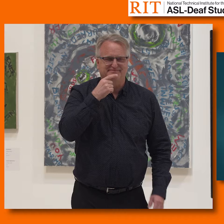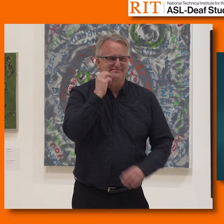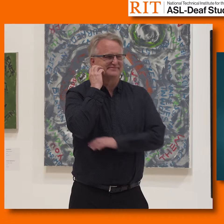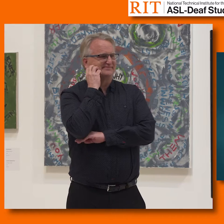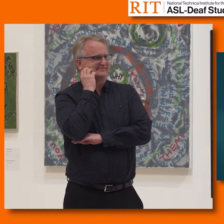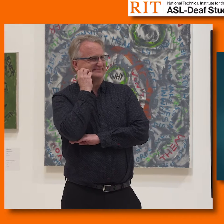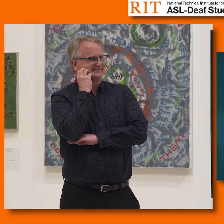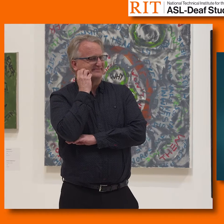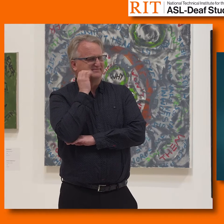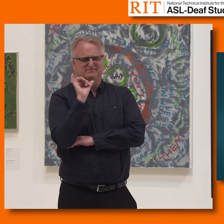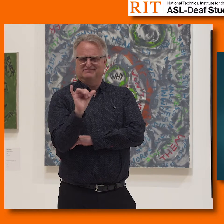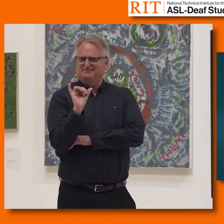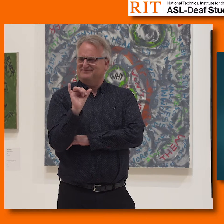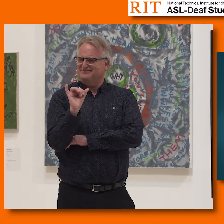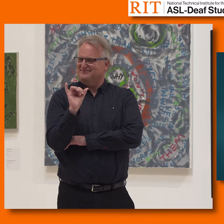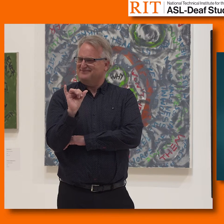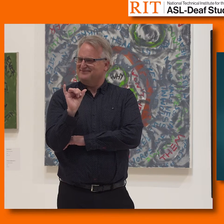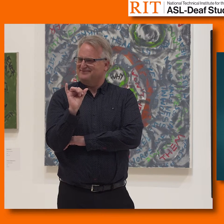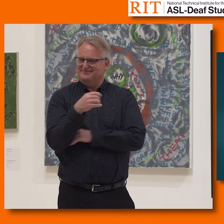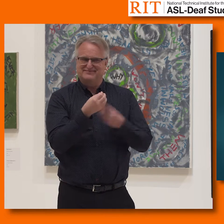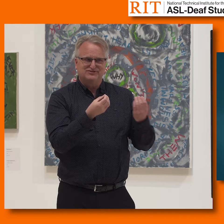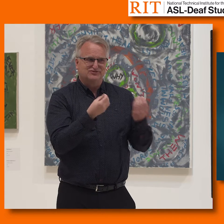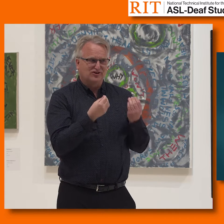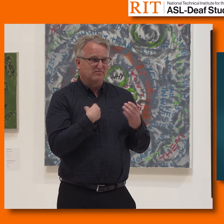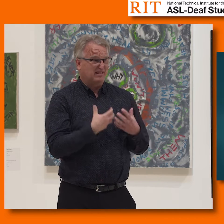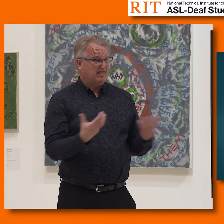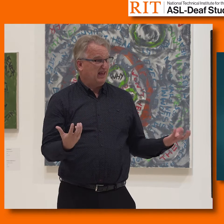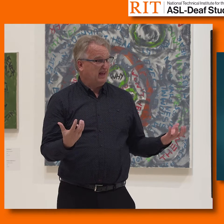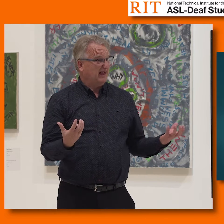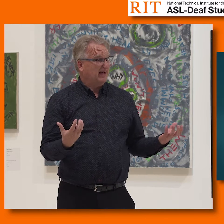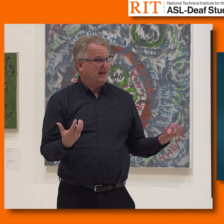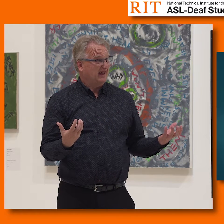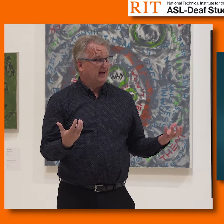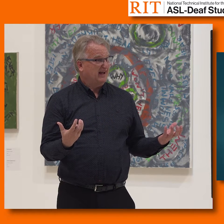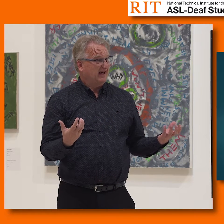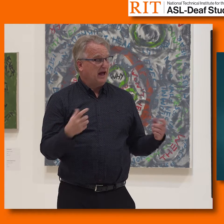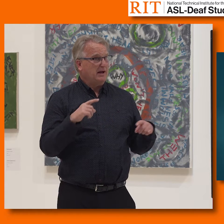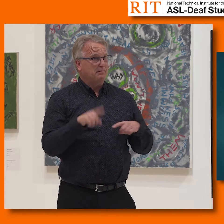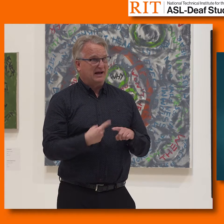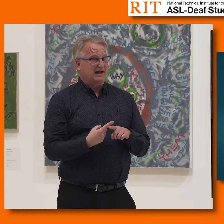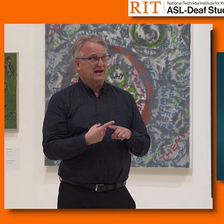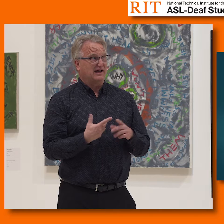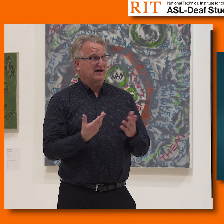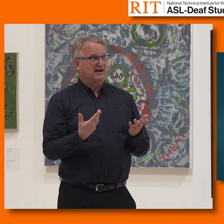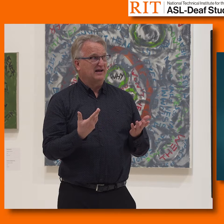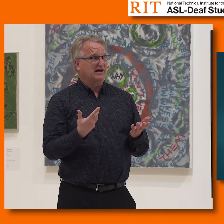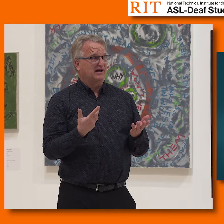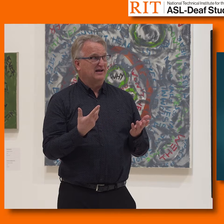and my wife is hearing. And that's been really interesting. My wife has taught me a tremendous amount,